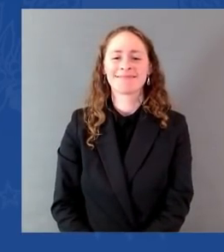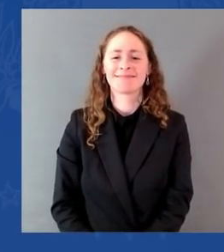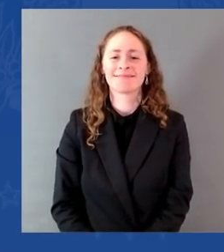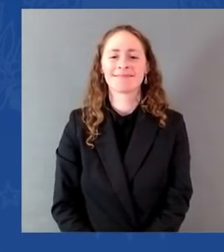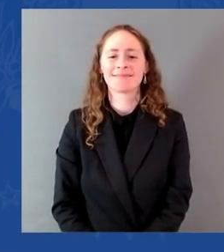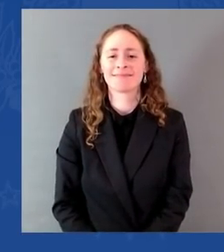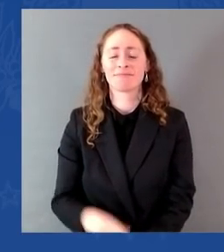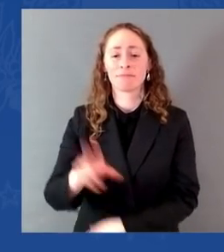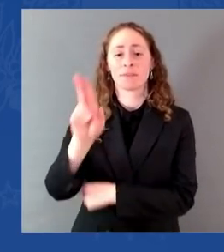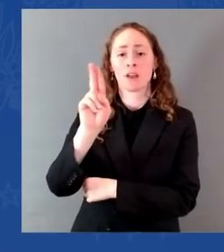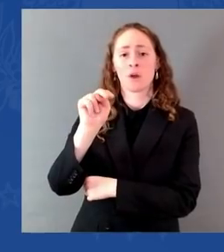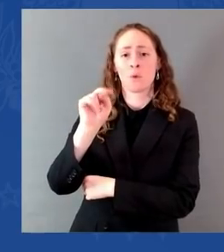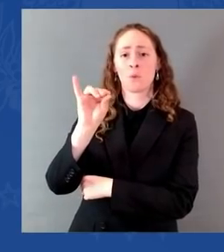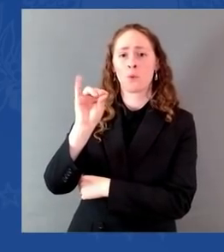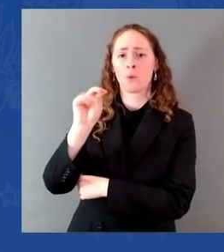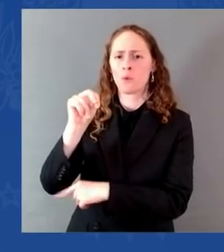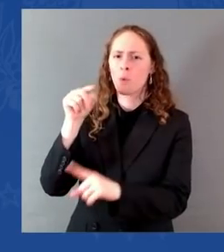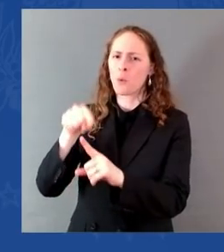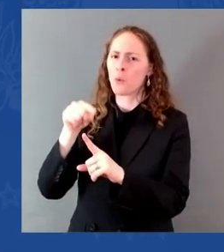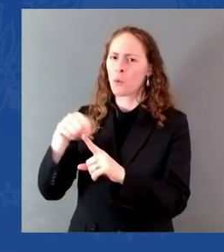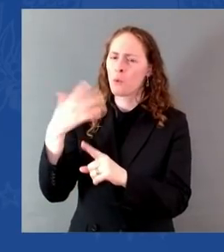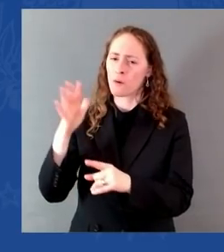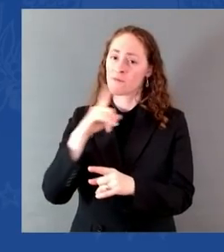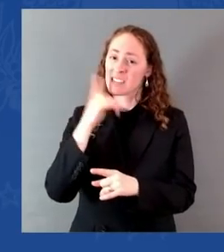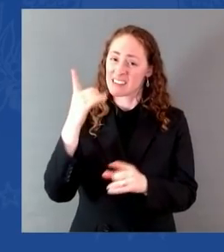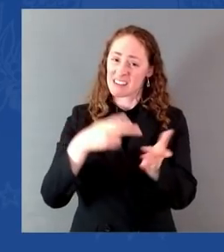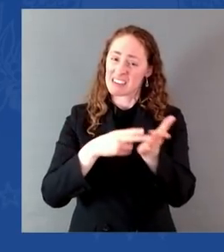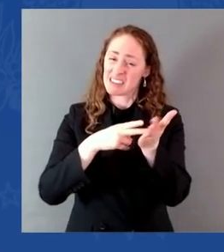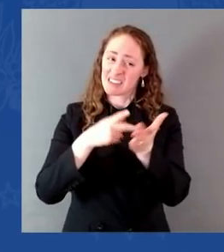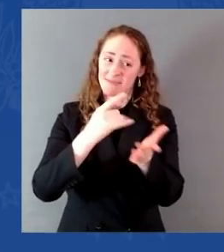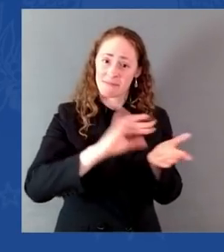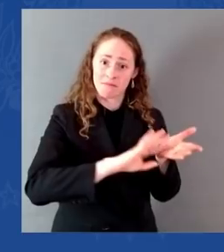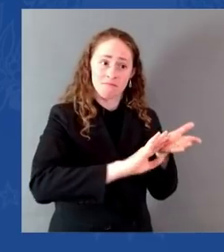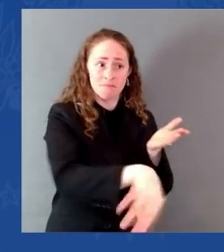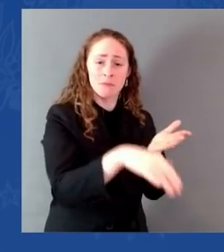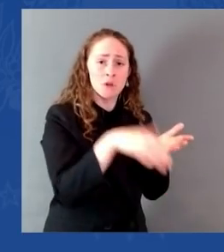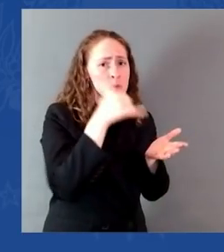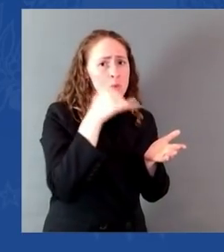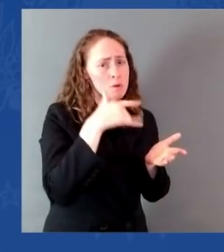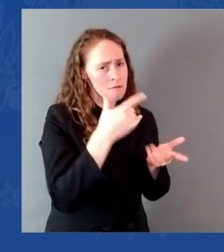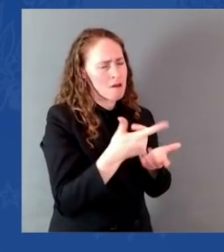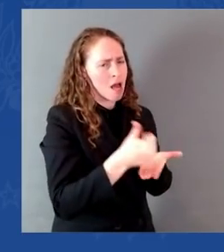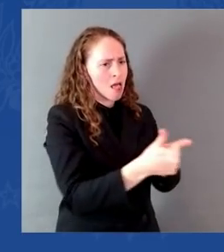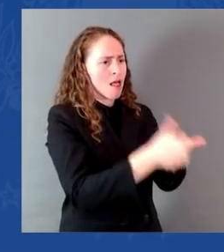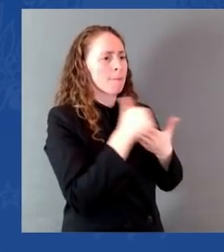it starts with the most significant investment in roads and bridges in America in 70 years --